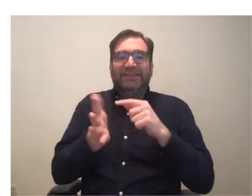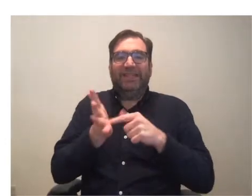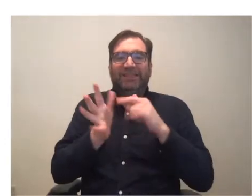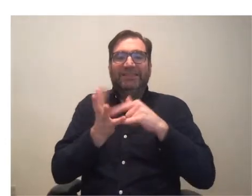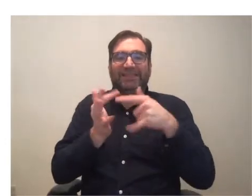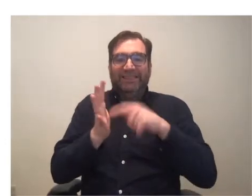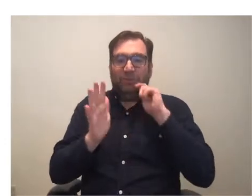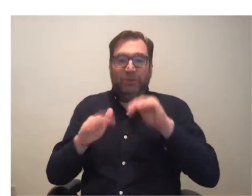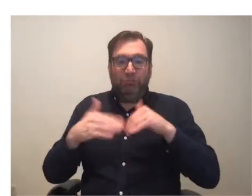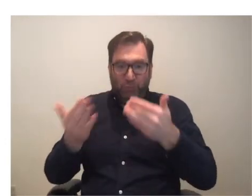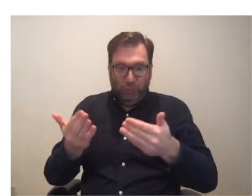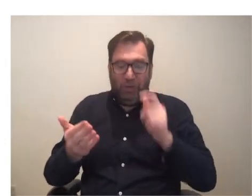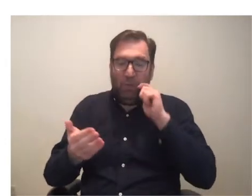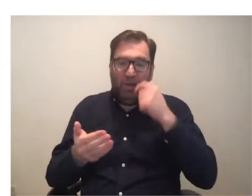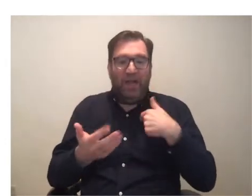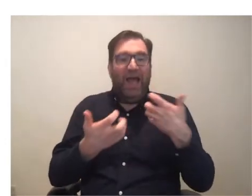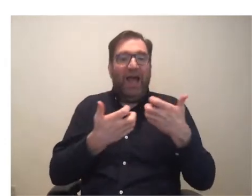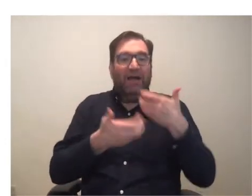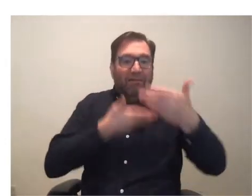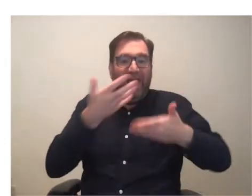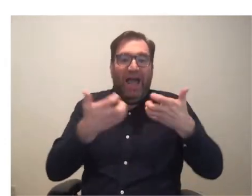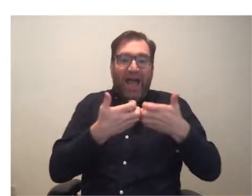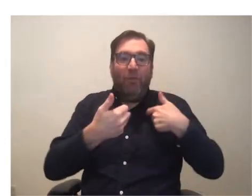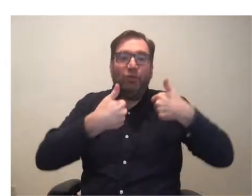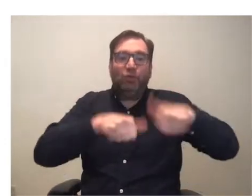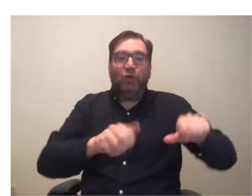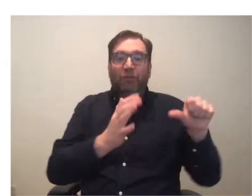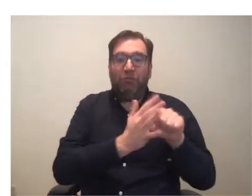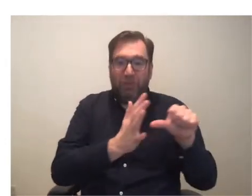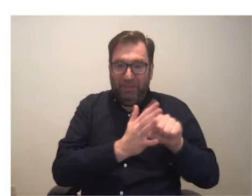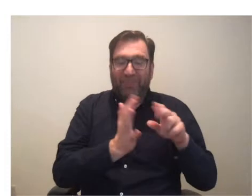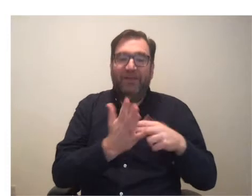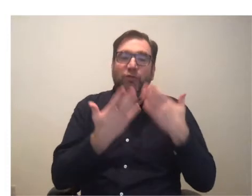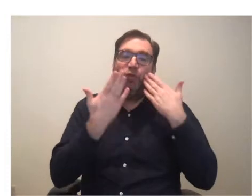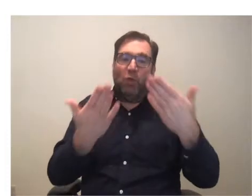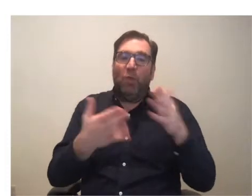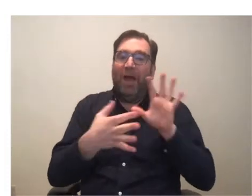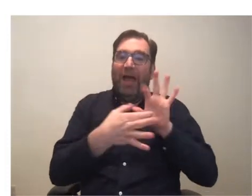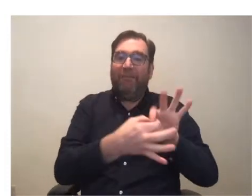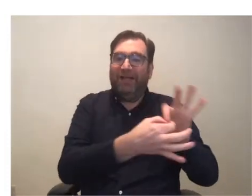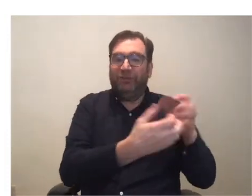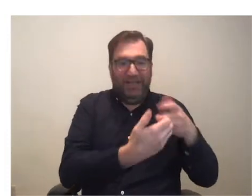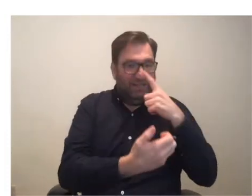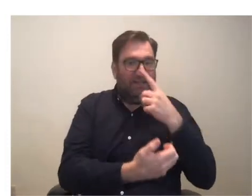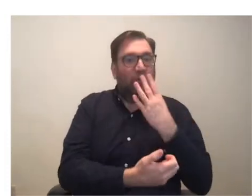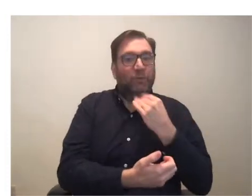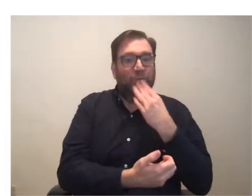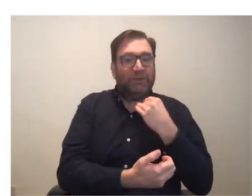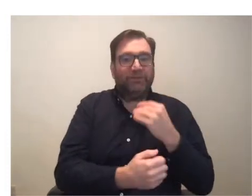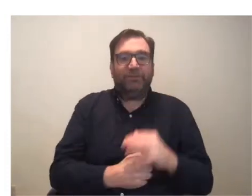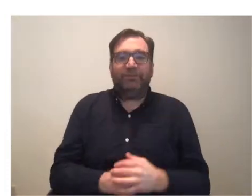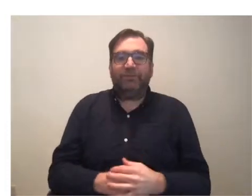We will first introduce the datasets, then how we solve the problem, and finally show some applications.